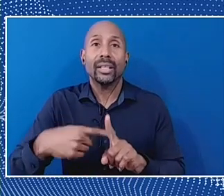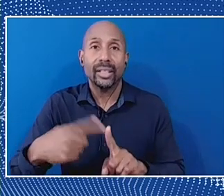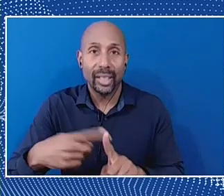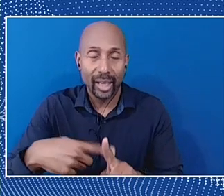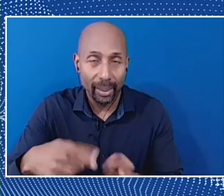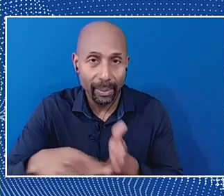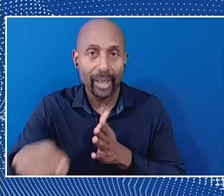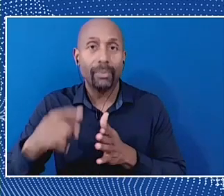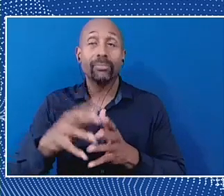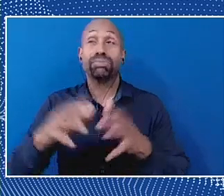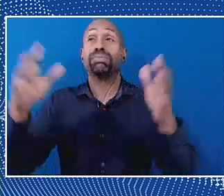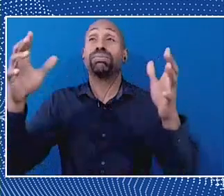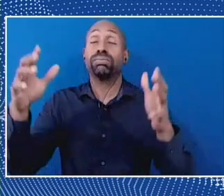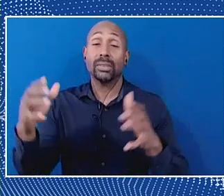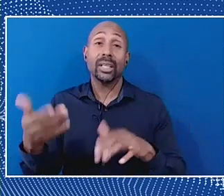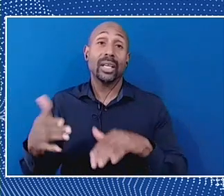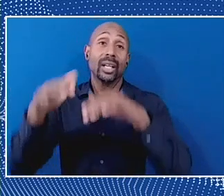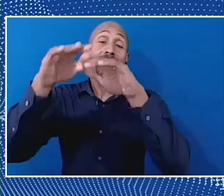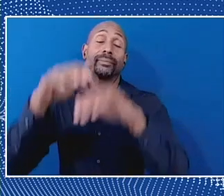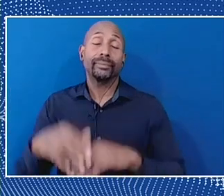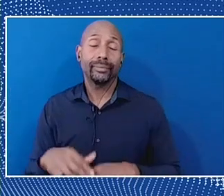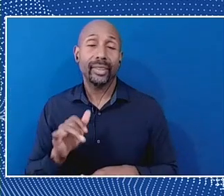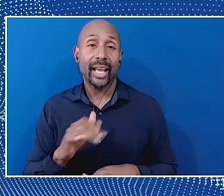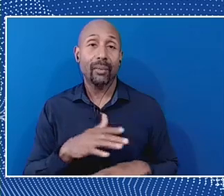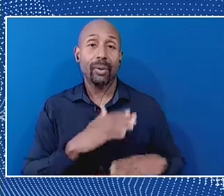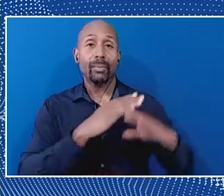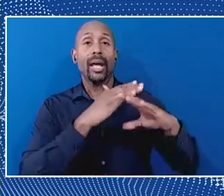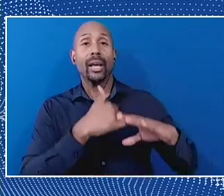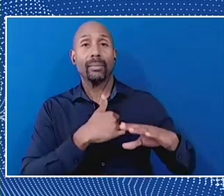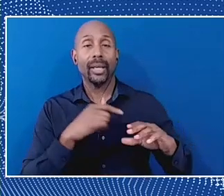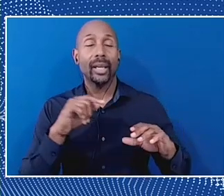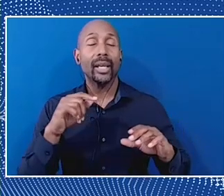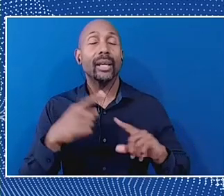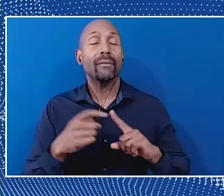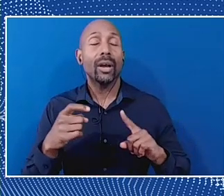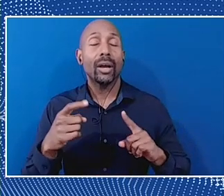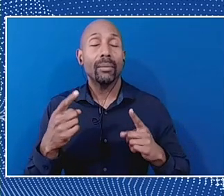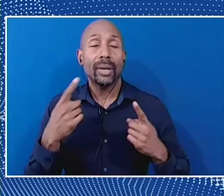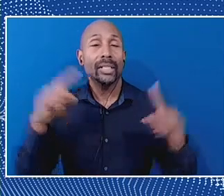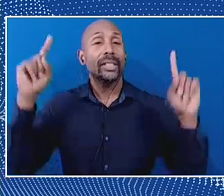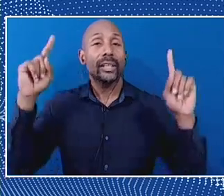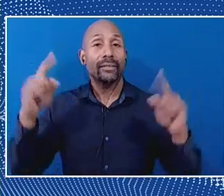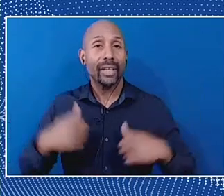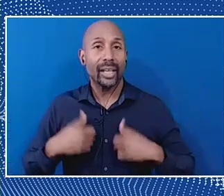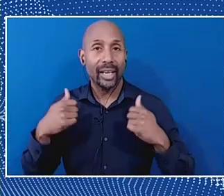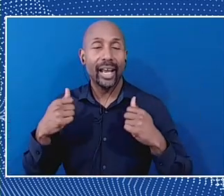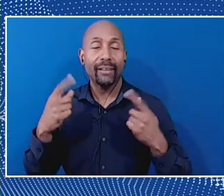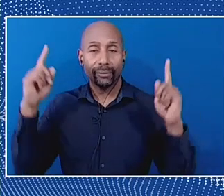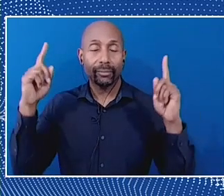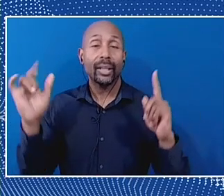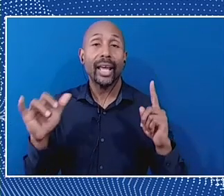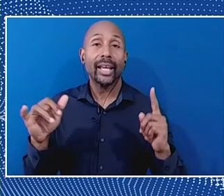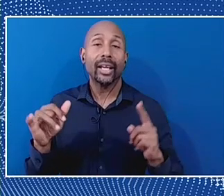milestones such as home ownership, comfortable family life, the creation of